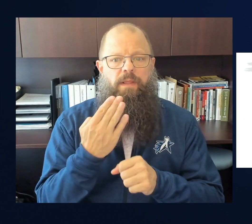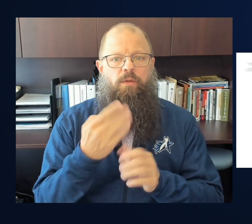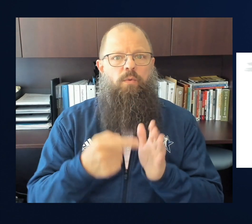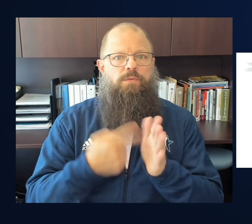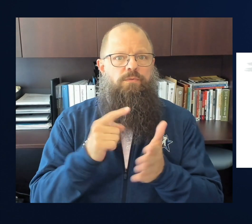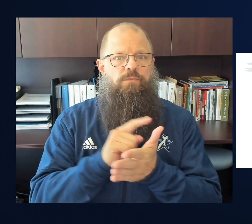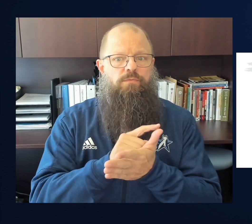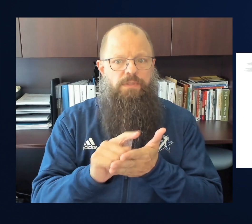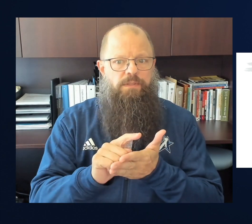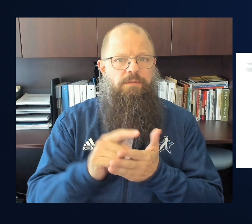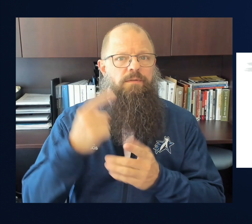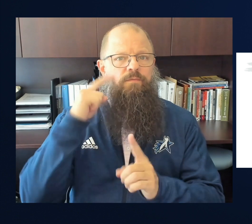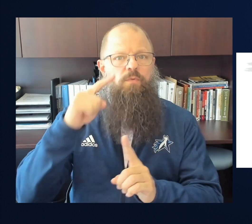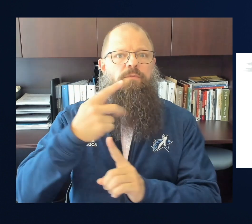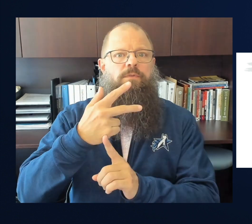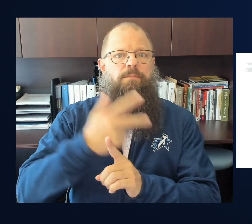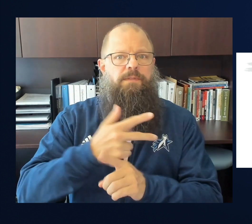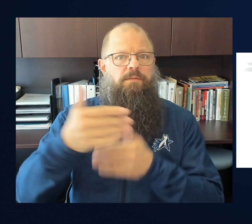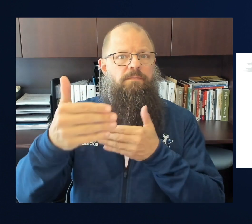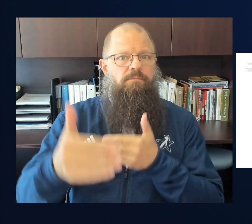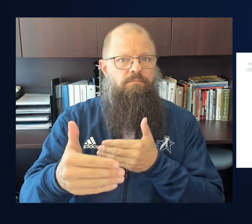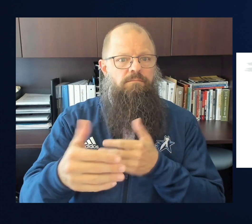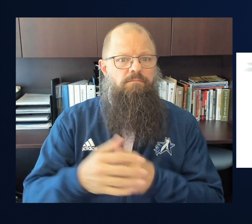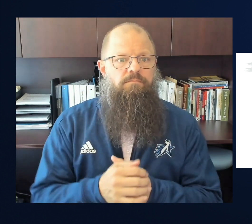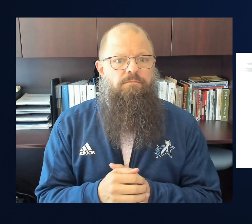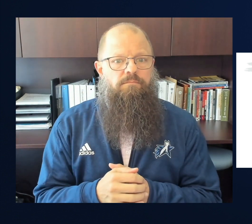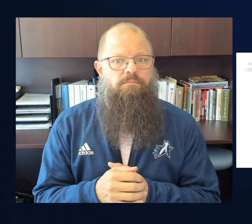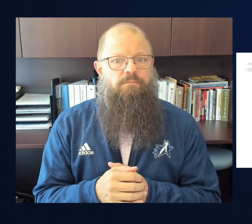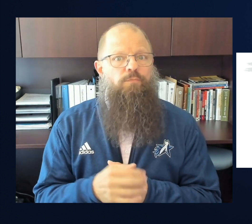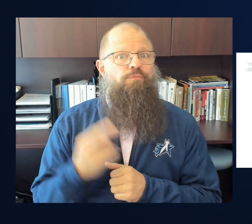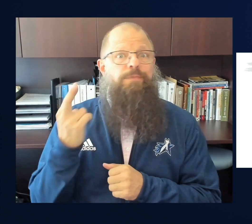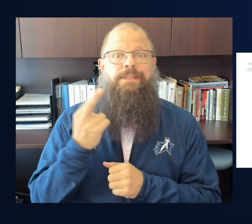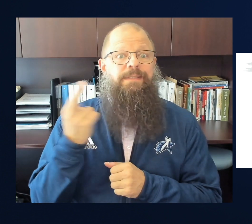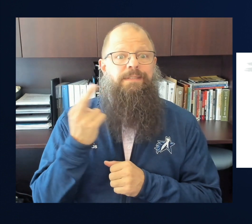"The employee will improve his presentation skills by practicing and getting feedback once